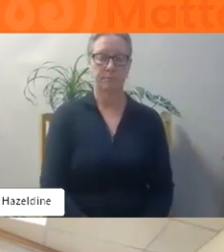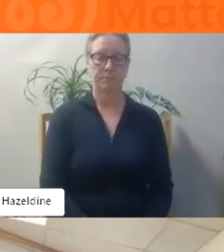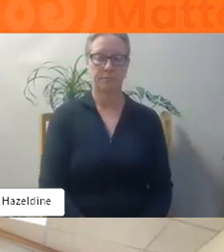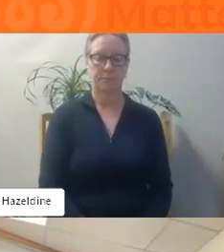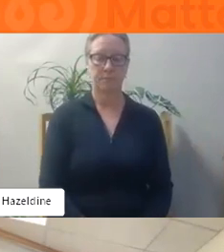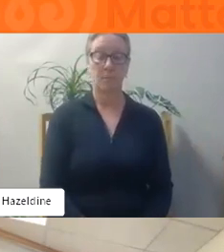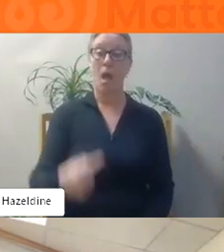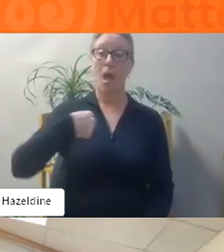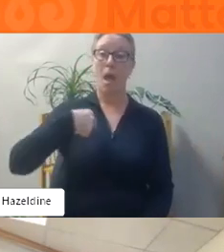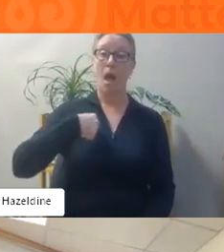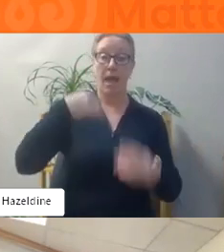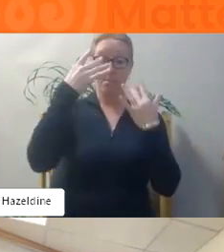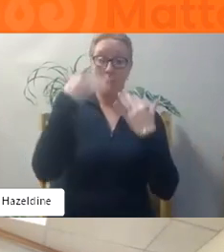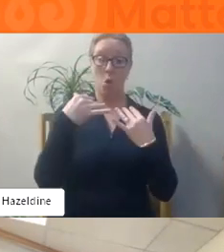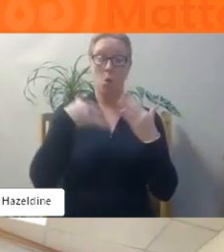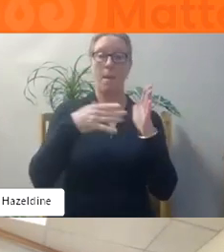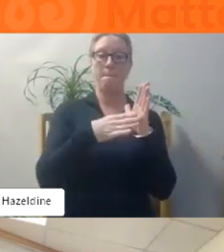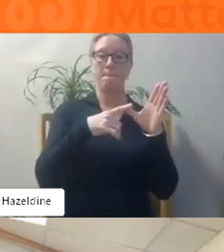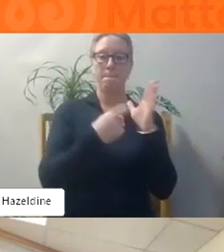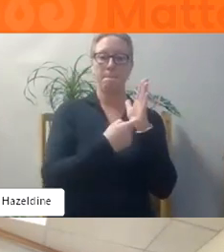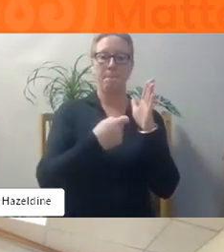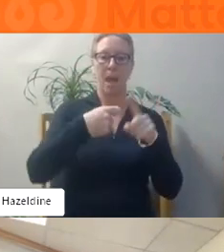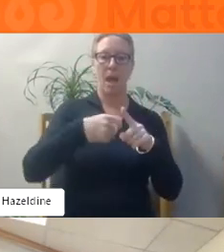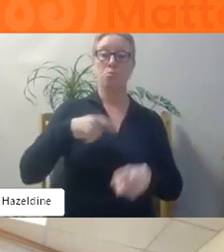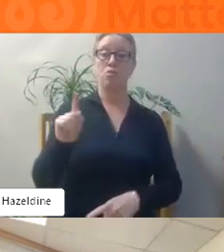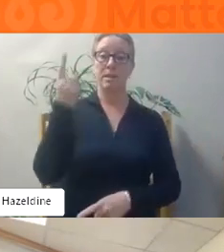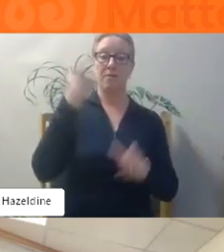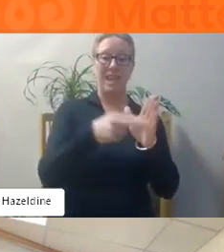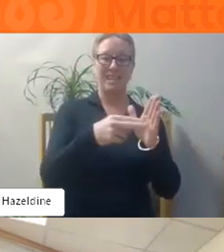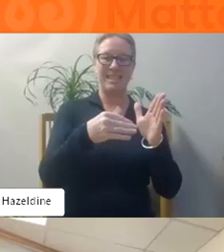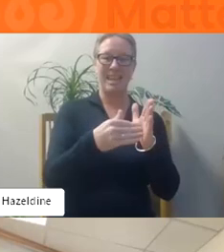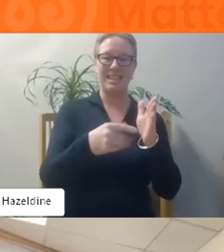manukura o NZEI Te Riu Roa, ko Mark Potter tōku ingoa. So I am Mark Potter, President of NZEI Te Riu Roa, one of the main unions